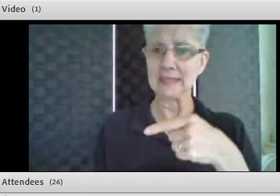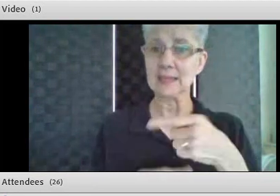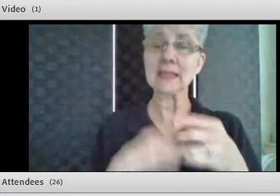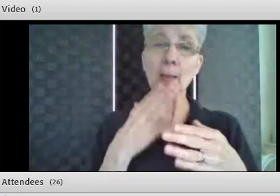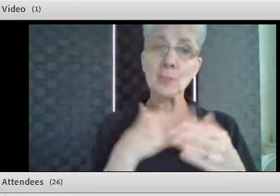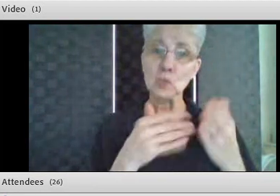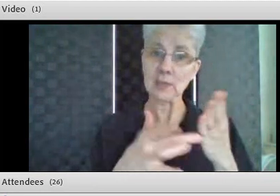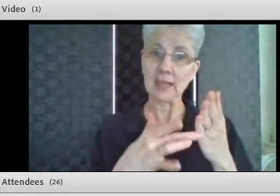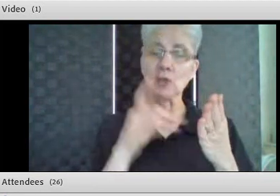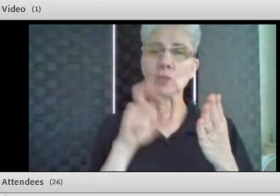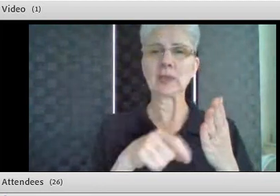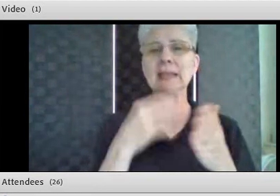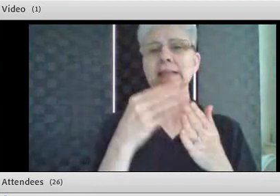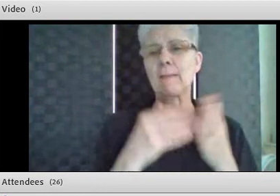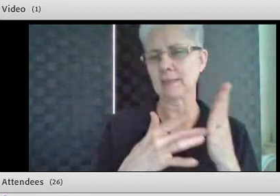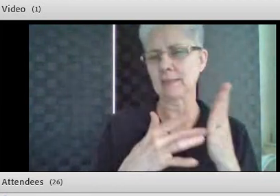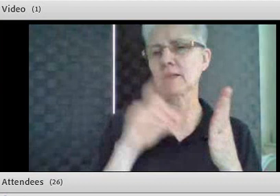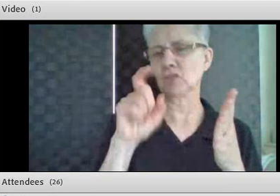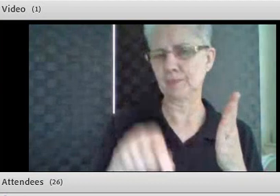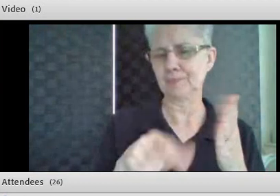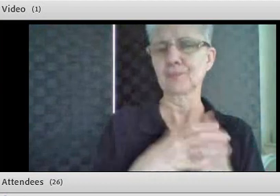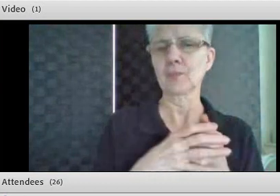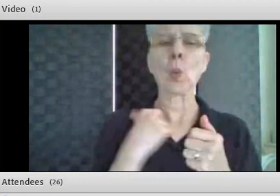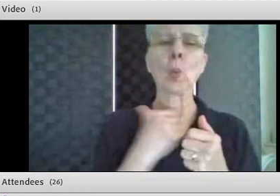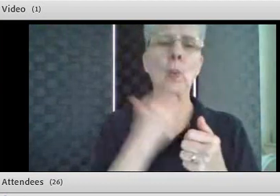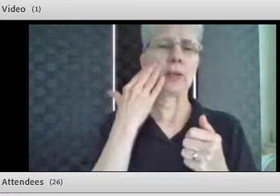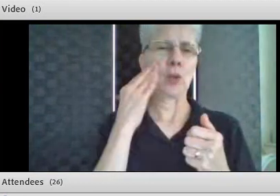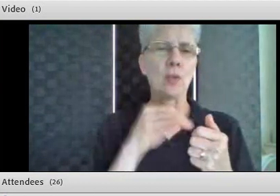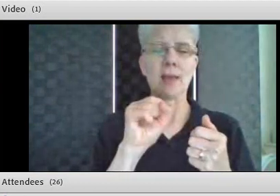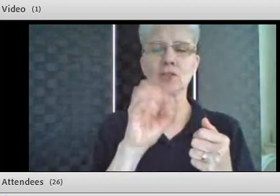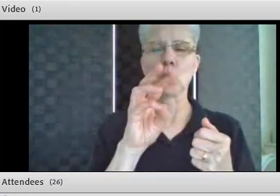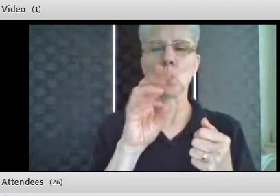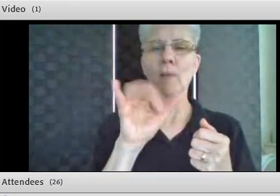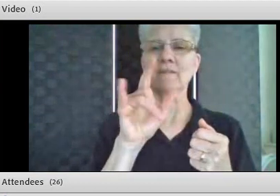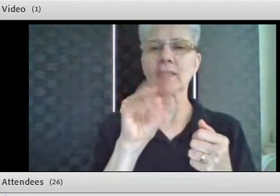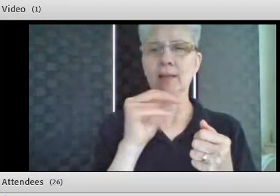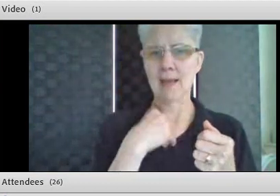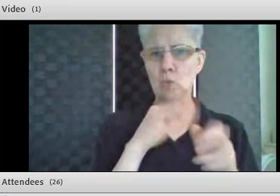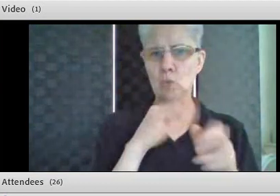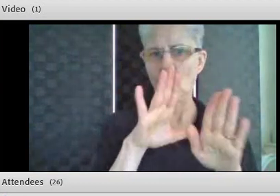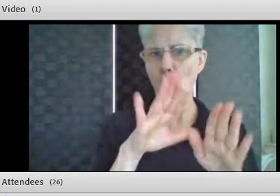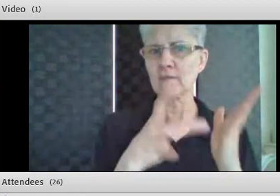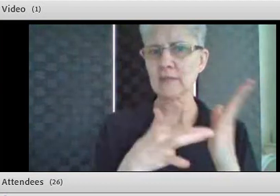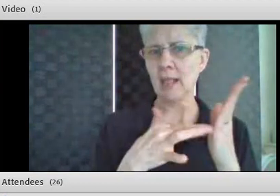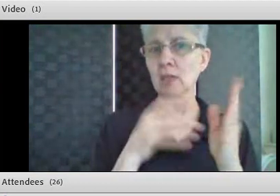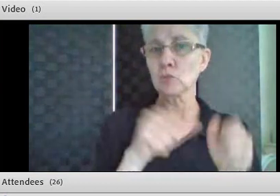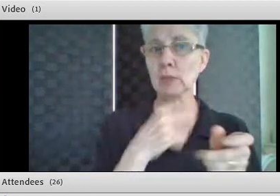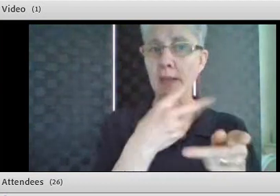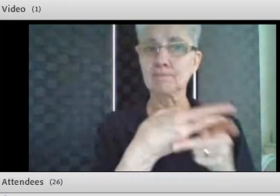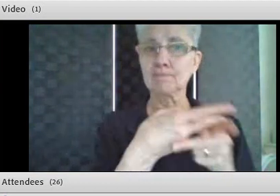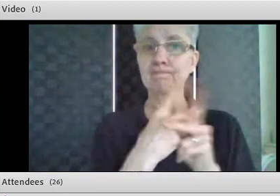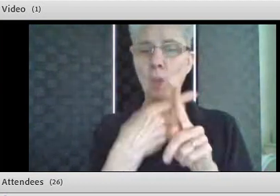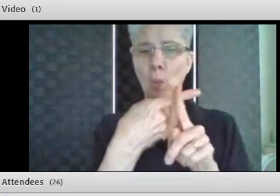so when you set up your makerspace or your library, there are -- In order to take advantage of a lot of these, since this is music technology,